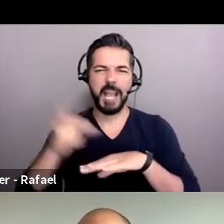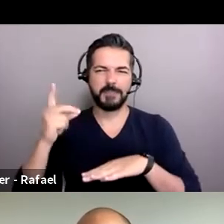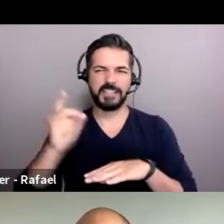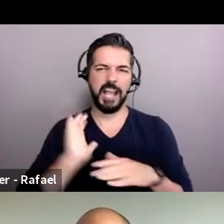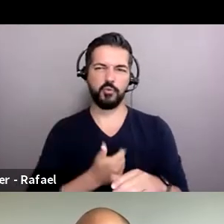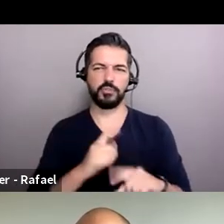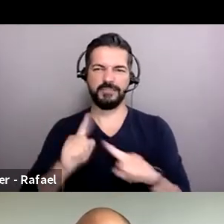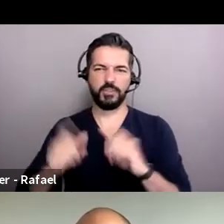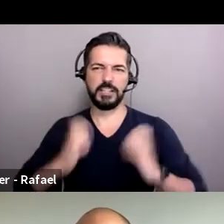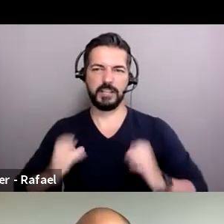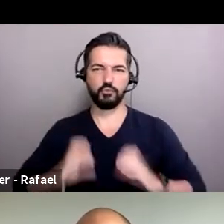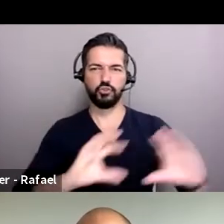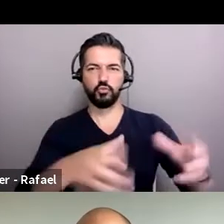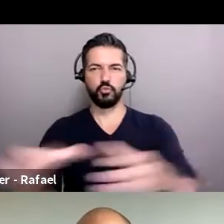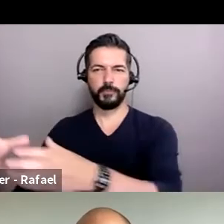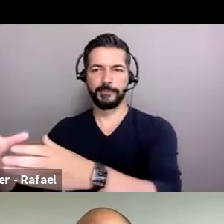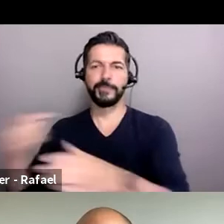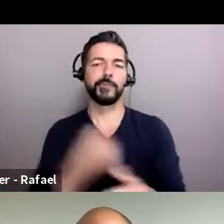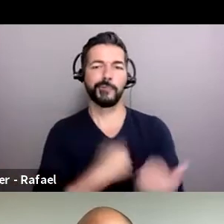So we're working with content creators.